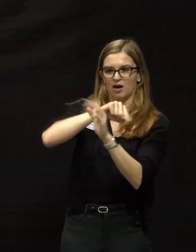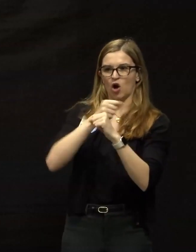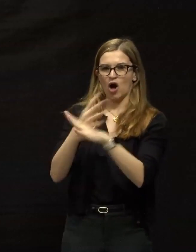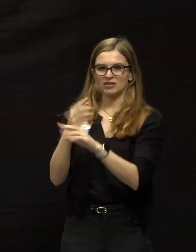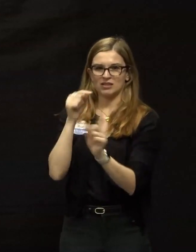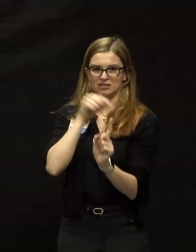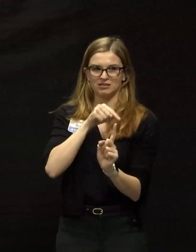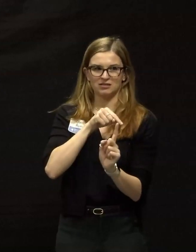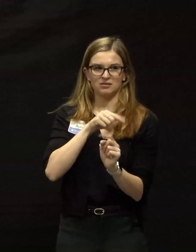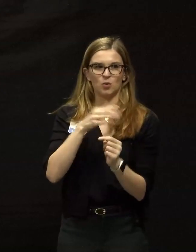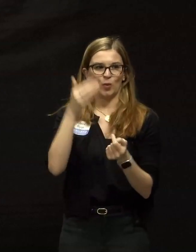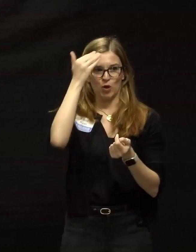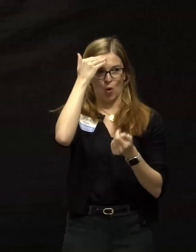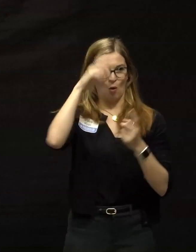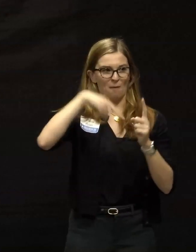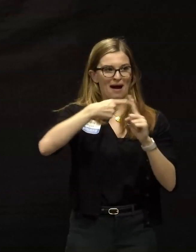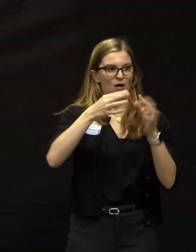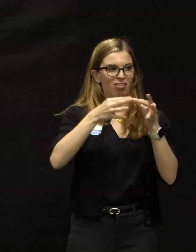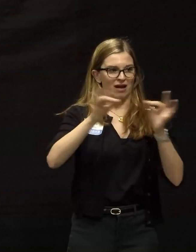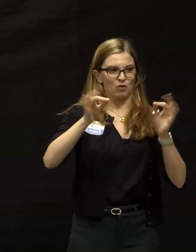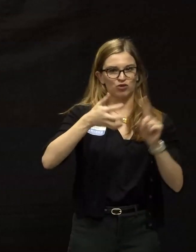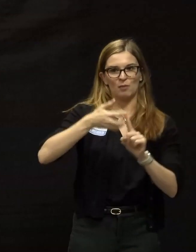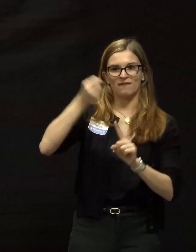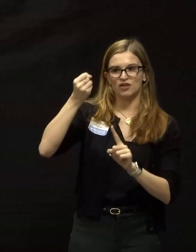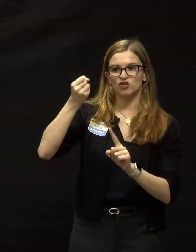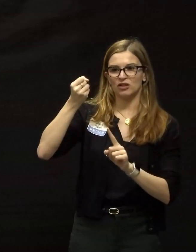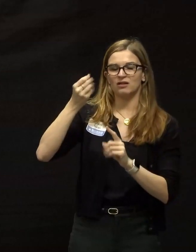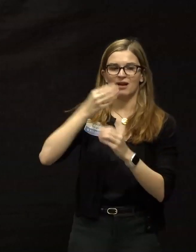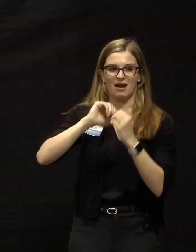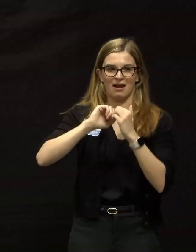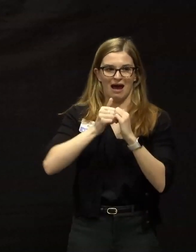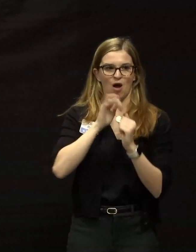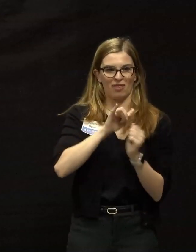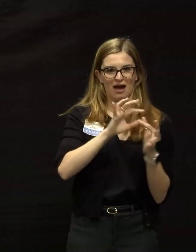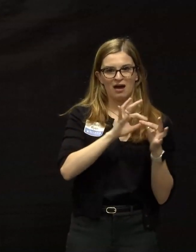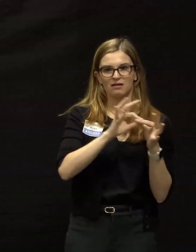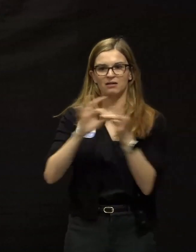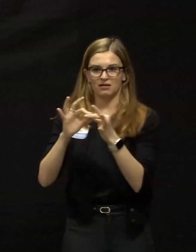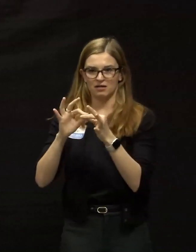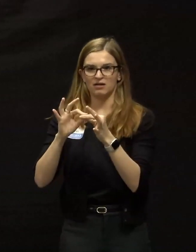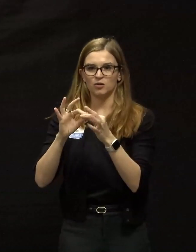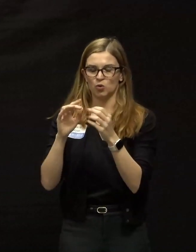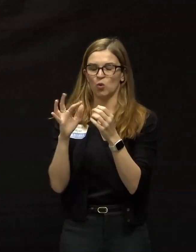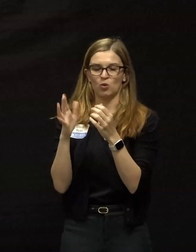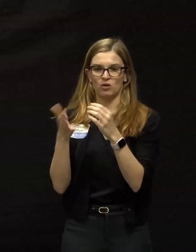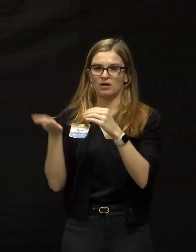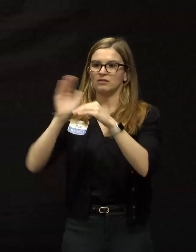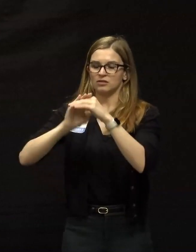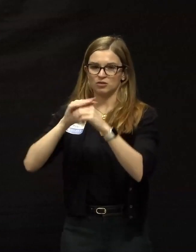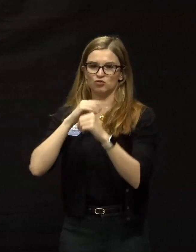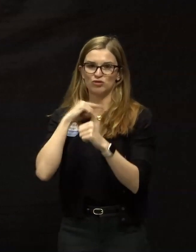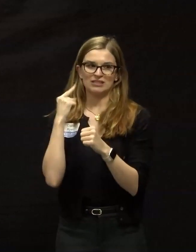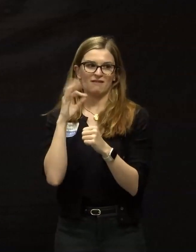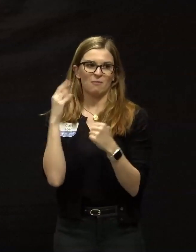and we need to take a look at what is that underlying cause. It could be language deprivation that contributes to that